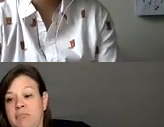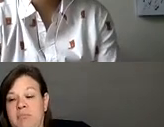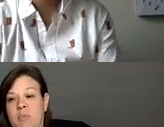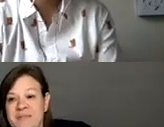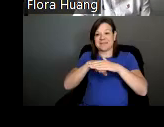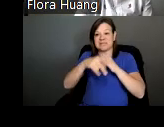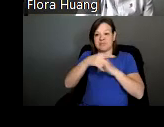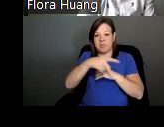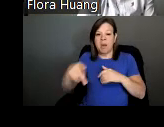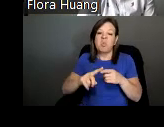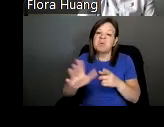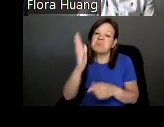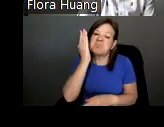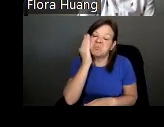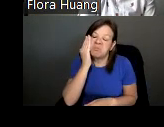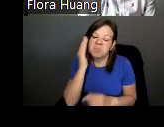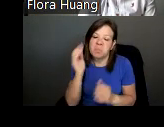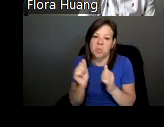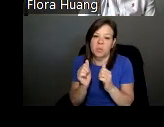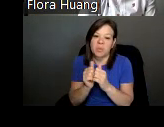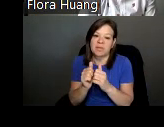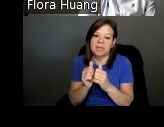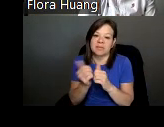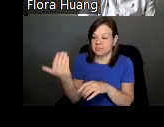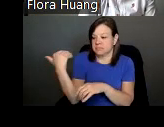be familiar from the last session.